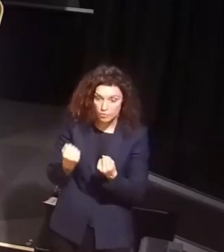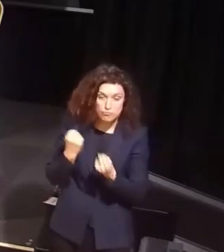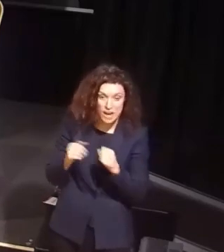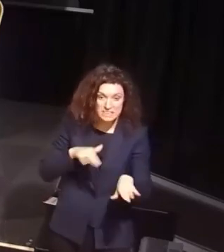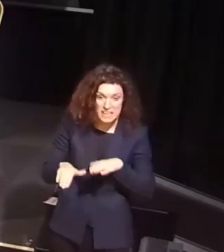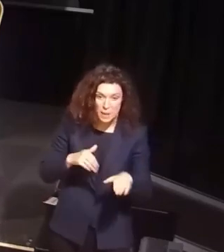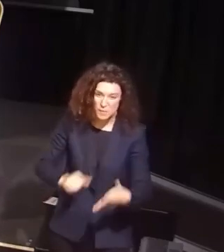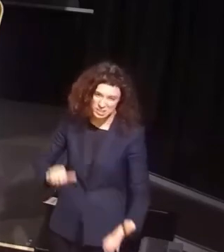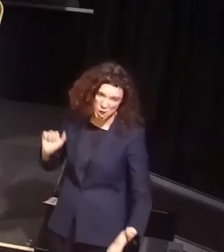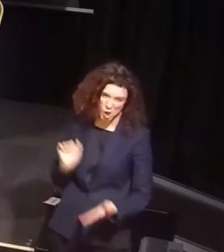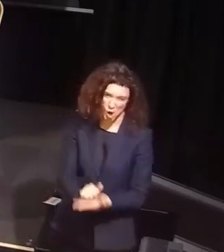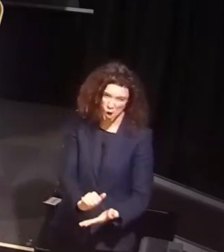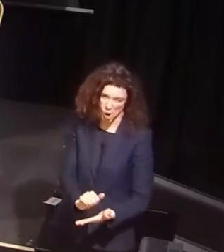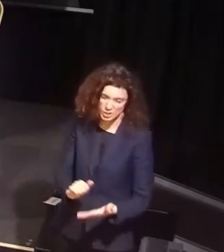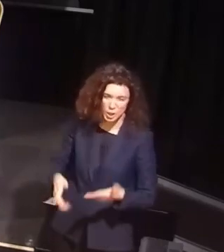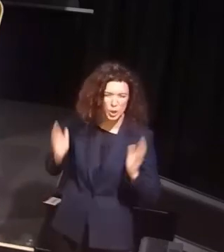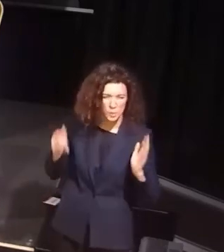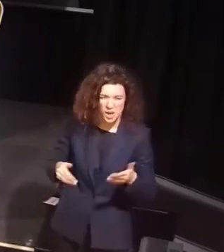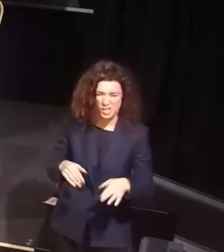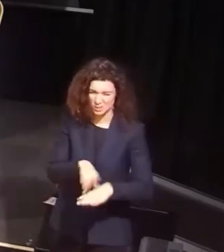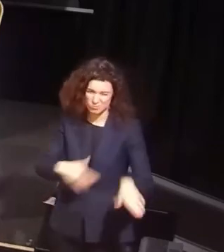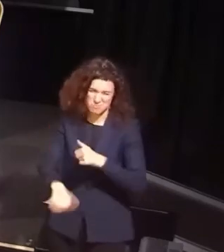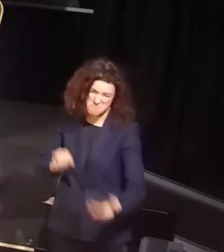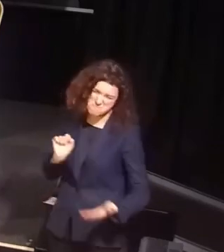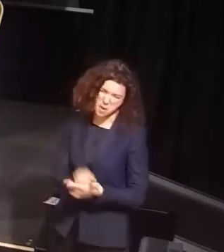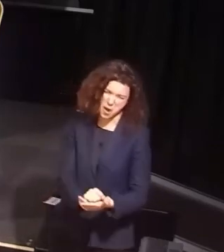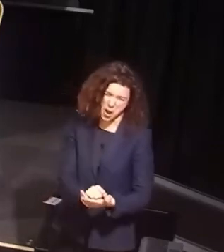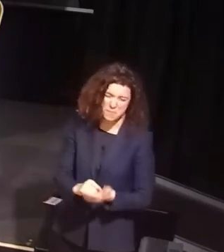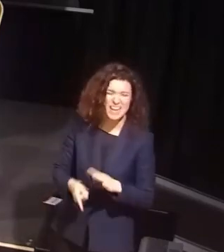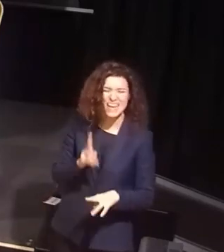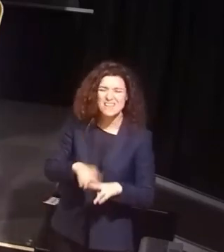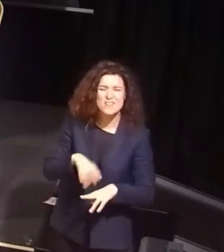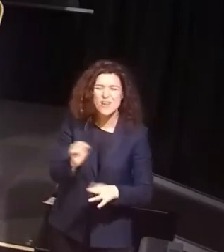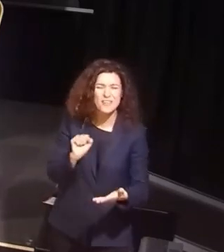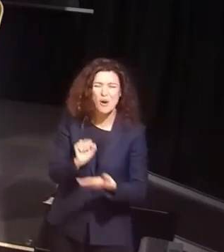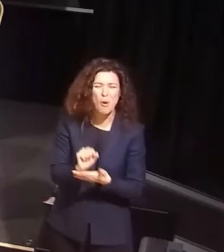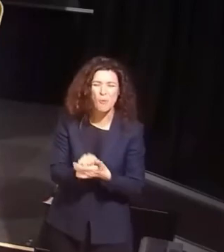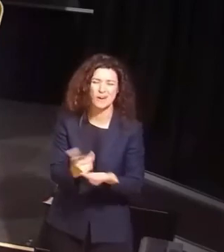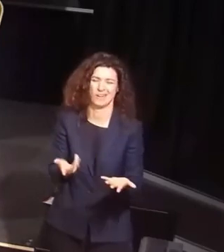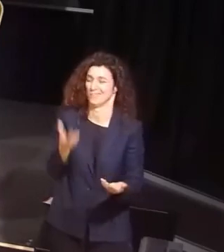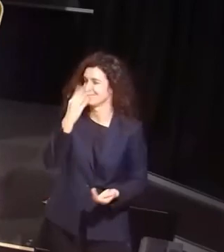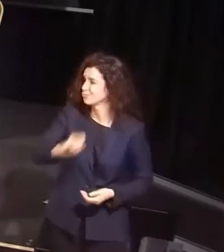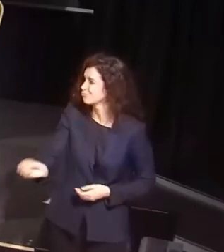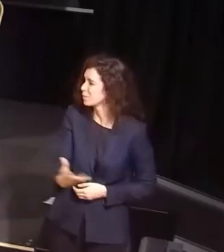If you can't be blasting the horn when you overtake people, you are not playing, in my opinion. LAUGHS Style points.